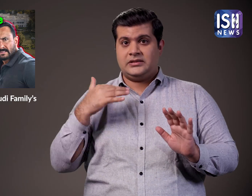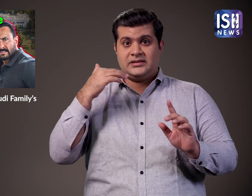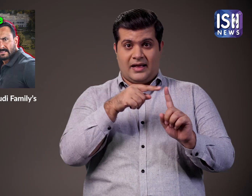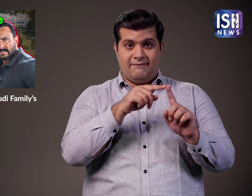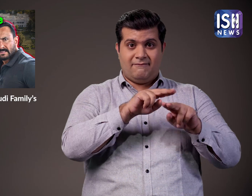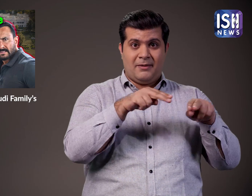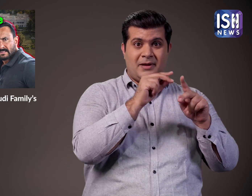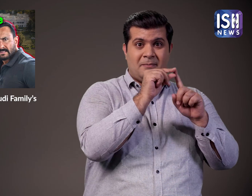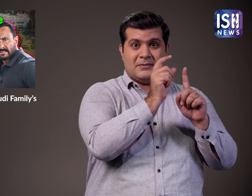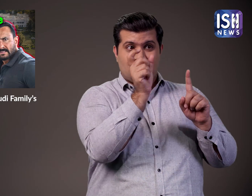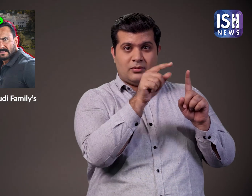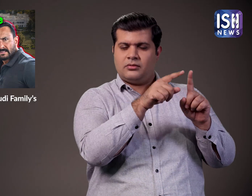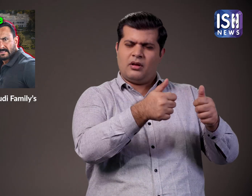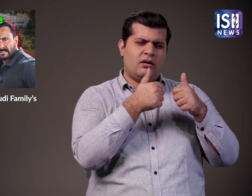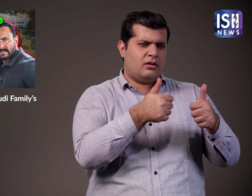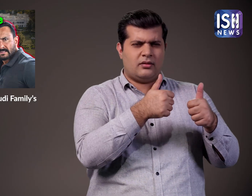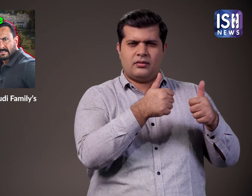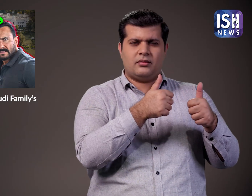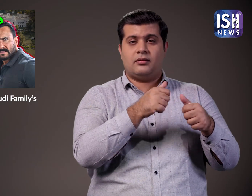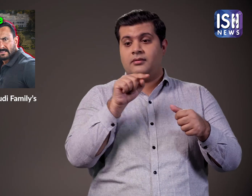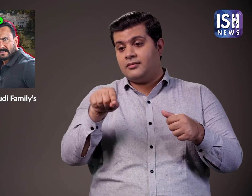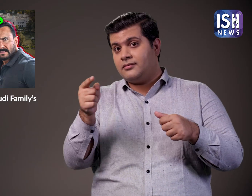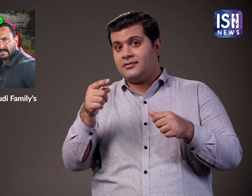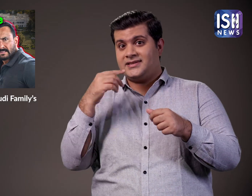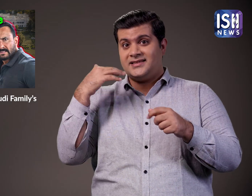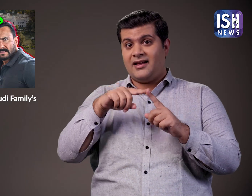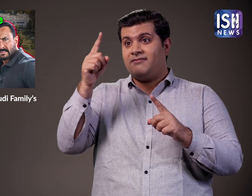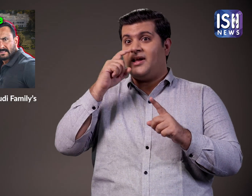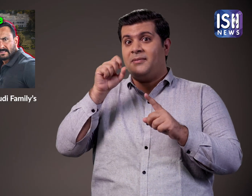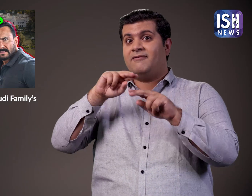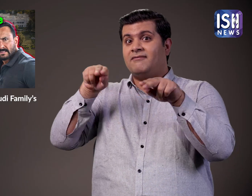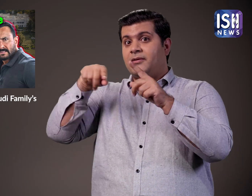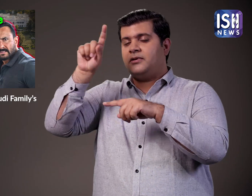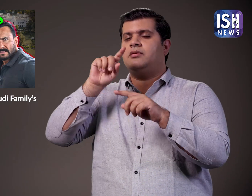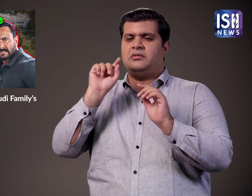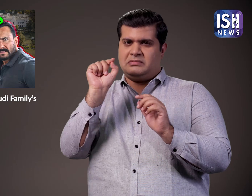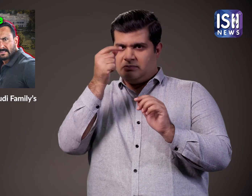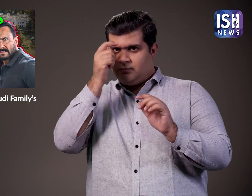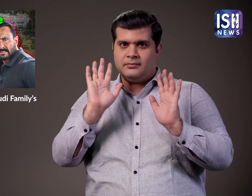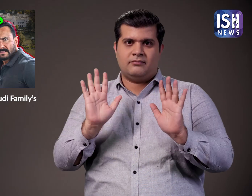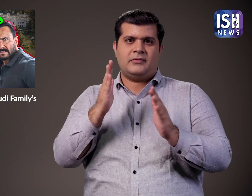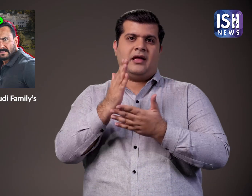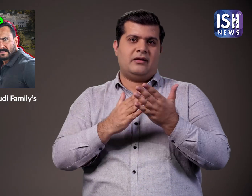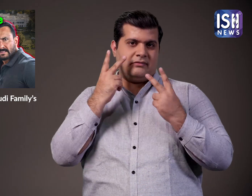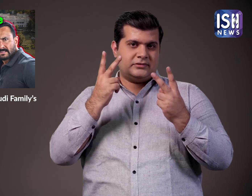Saif's Pataudi house is safe and this property dispute is related to his grandmother's side.